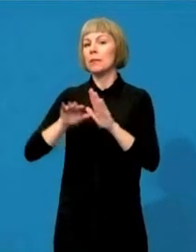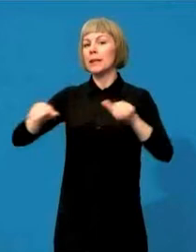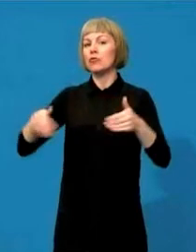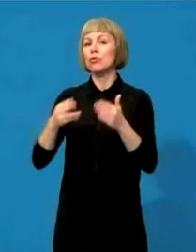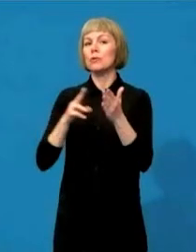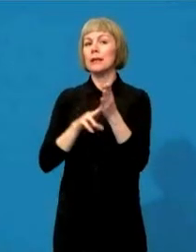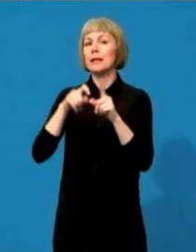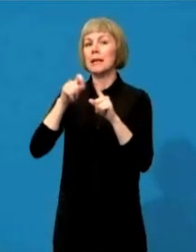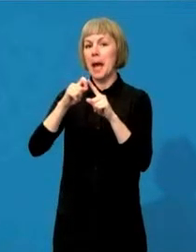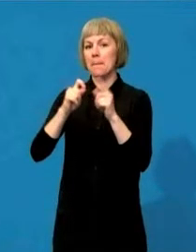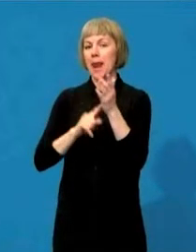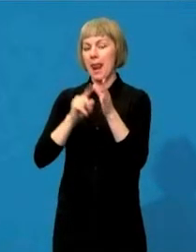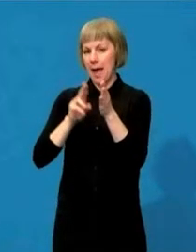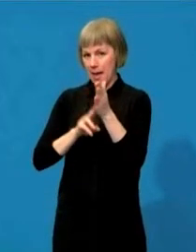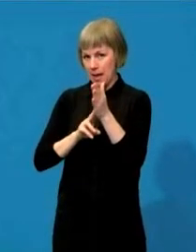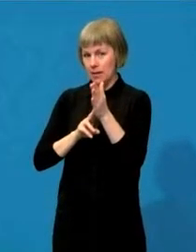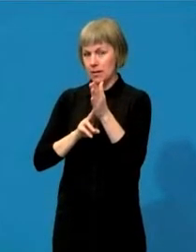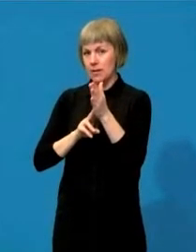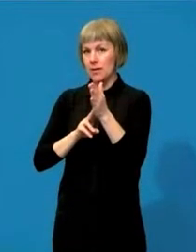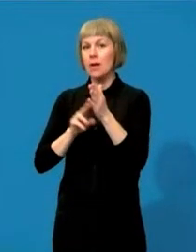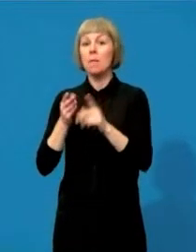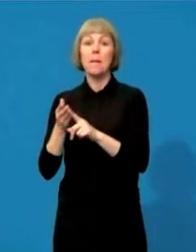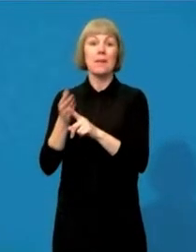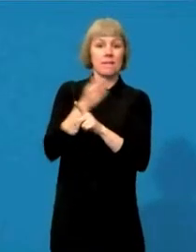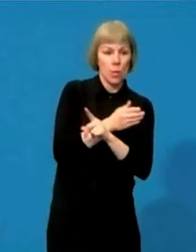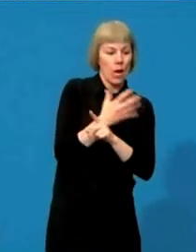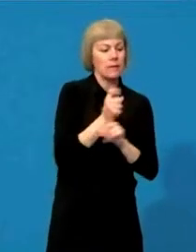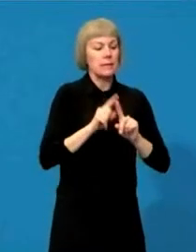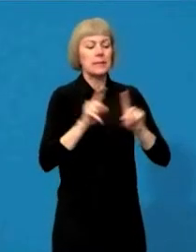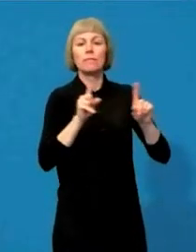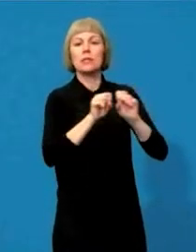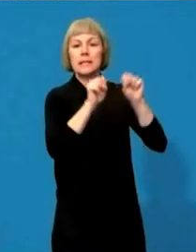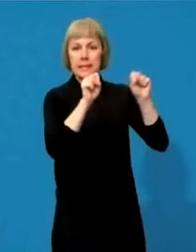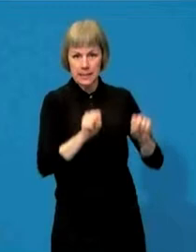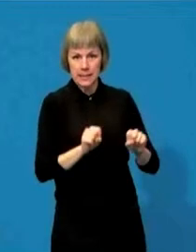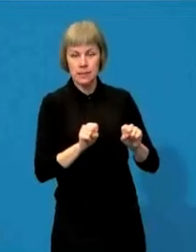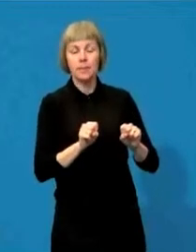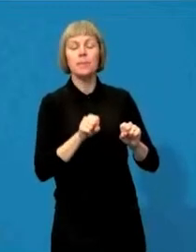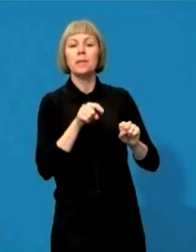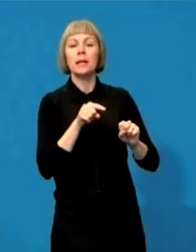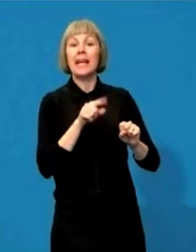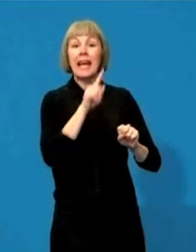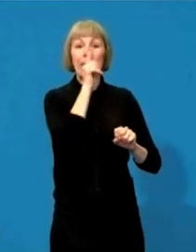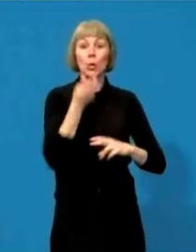He could not sit those because he was not able to be able to read and write and to be